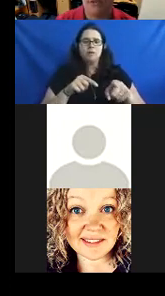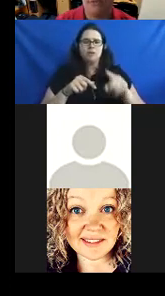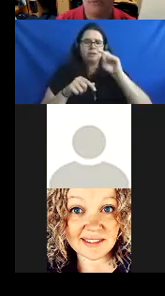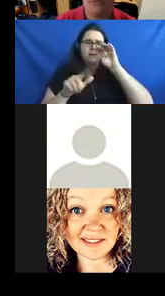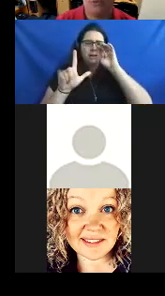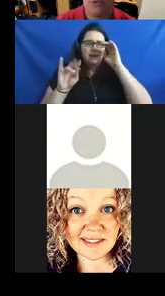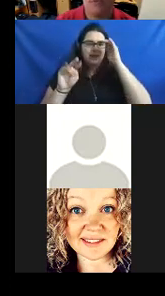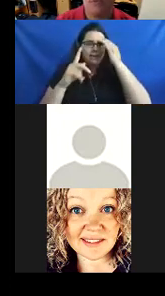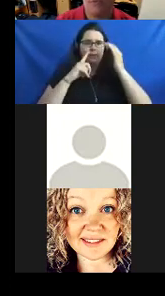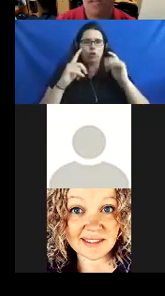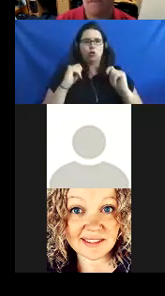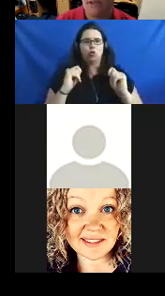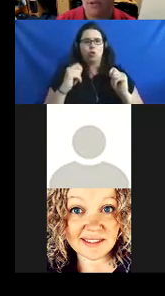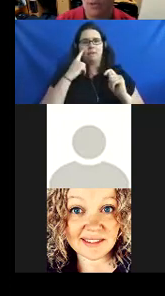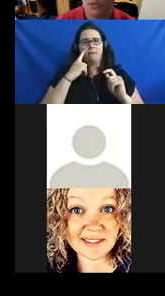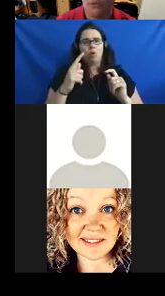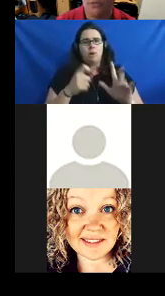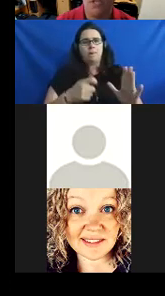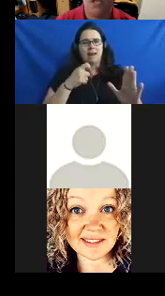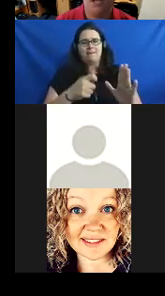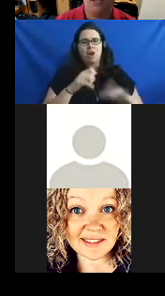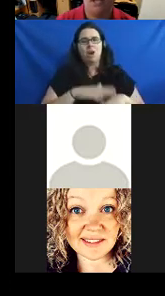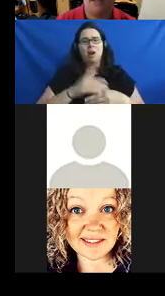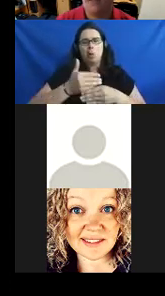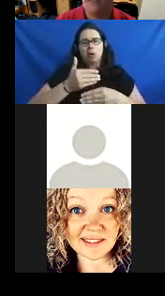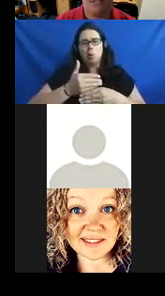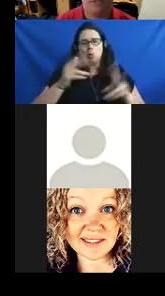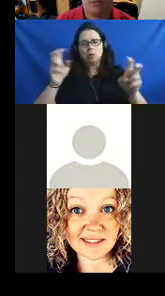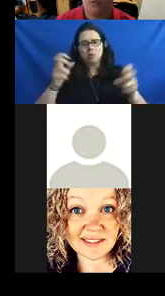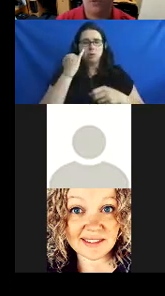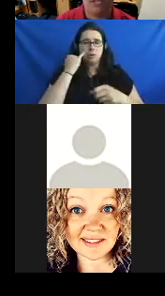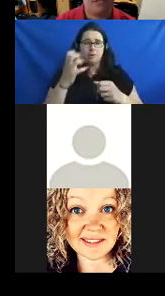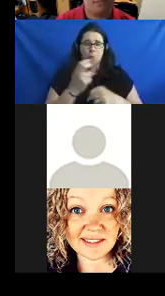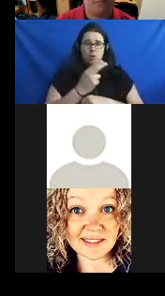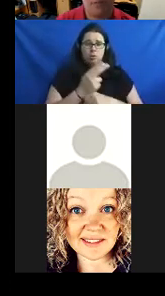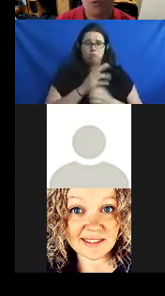HERE FOR TUTORIAL FOR MAGNIFIER ON WINDOWS. IF YOU WOULD LIKE TO LEARN MORE, IT HAS MUCH MORE